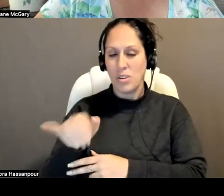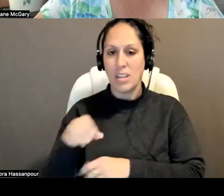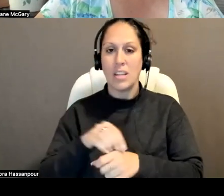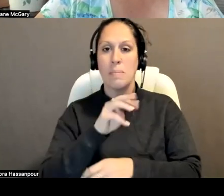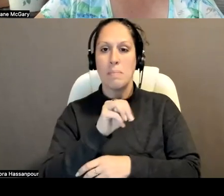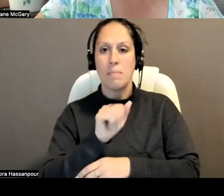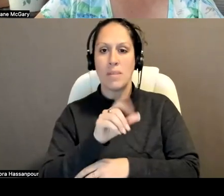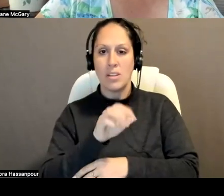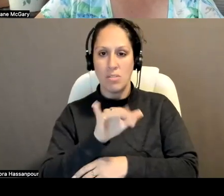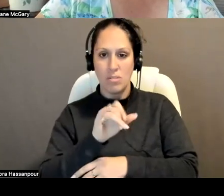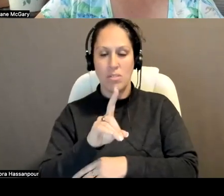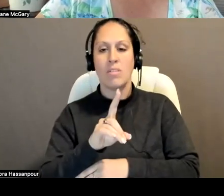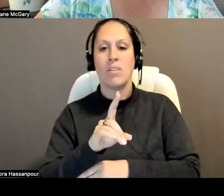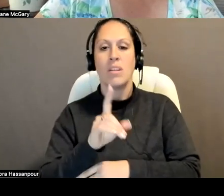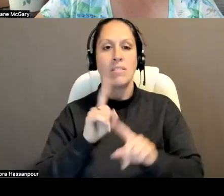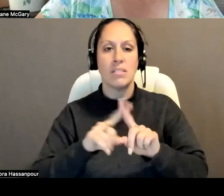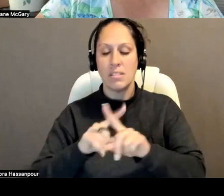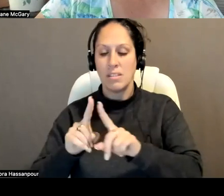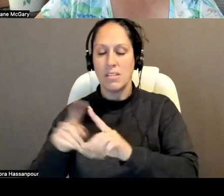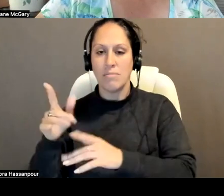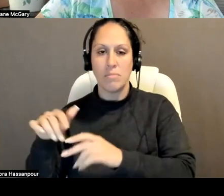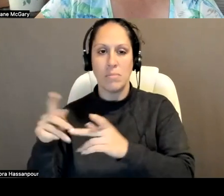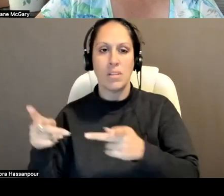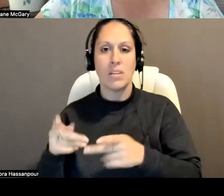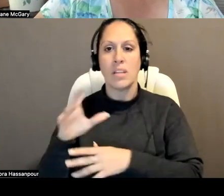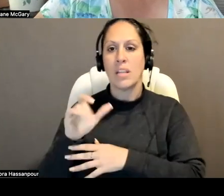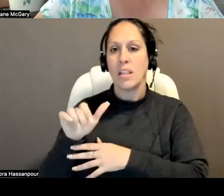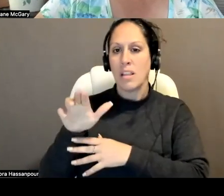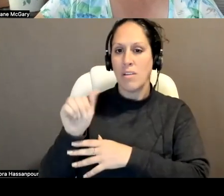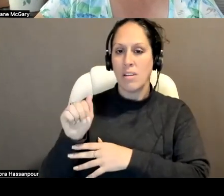also appeared in many renowned festivals such as: the Klara festival and the Imuse